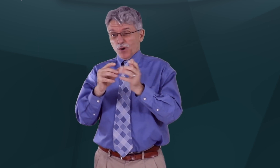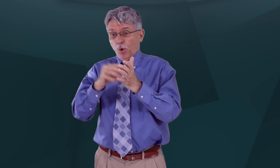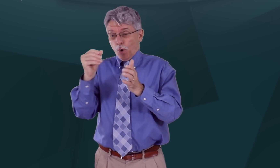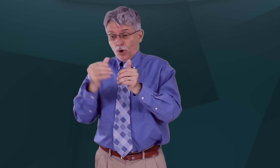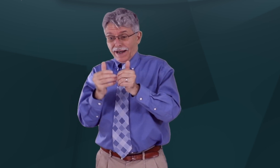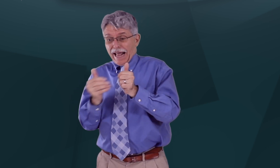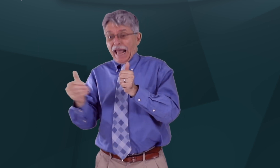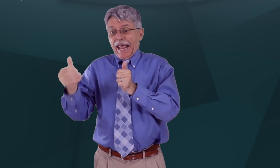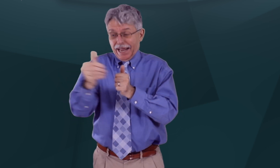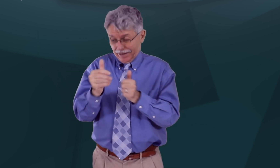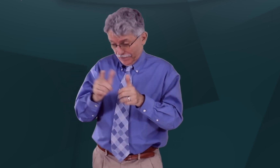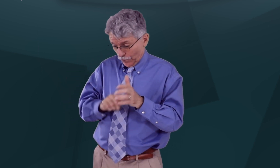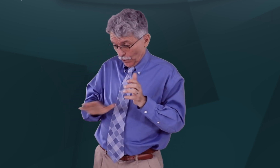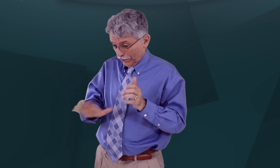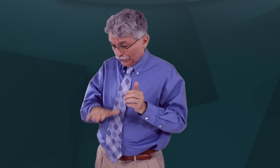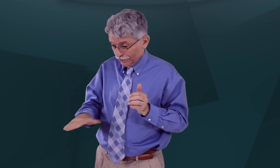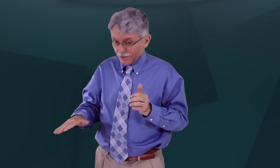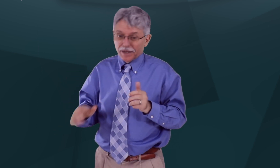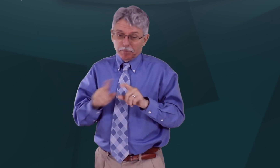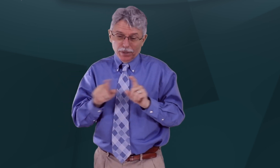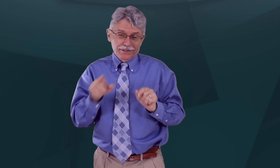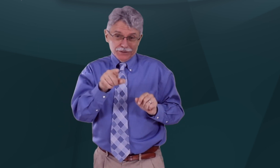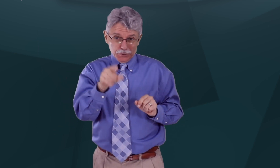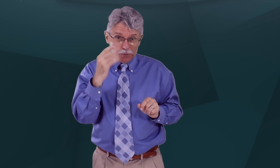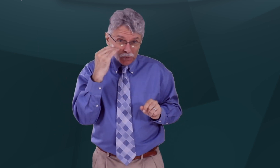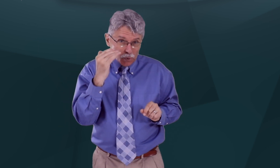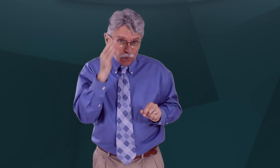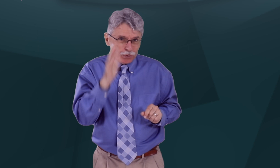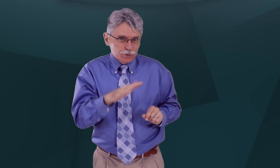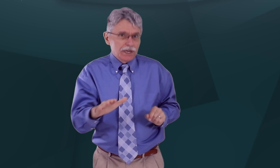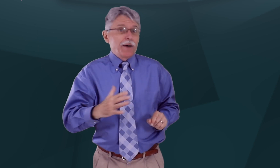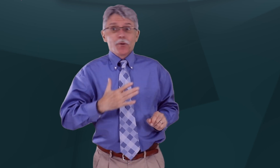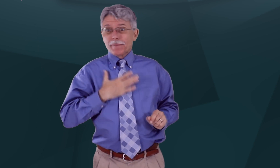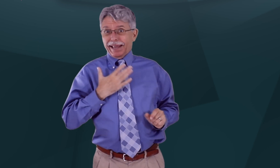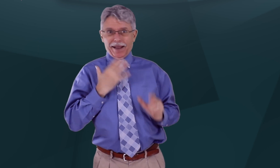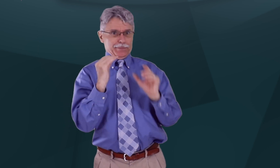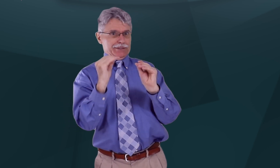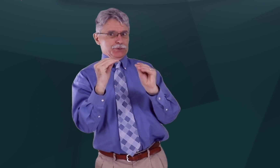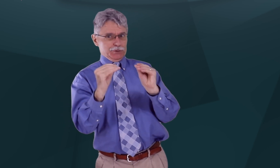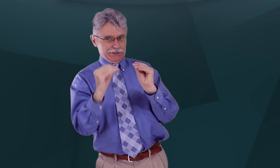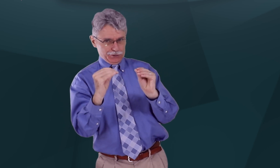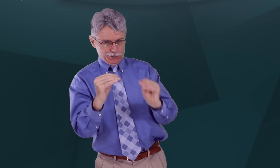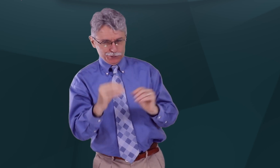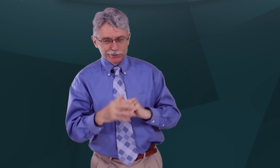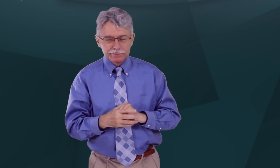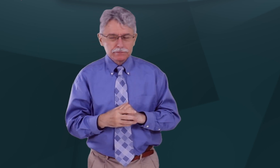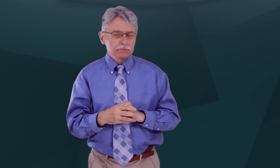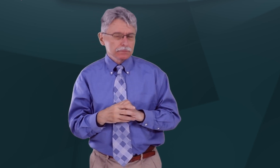So you need to try to be ahead of the kids with language. Of course, the kids will be happy to teach you.